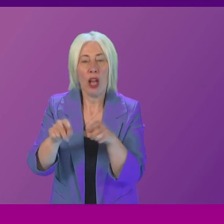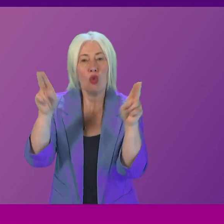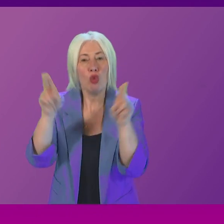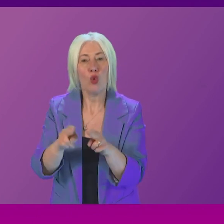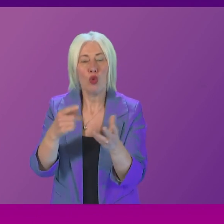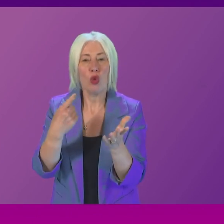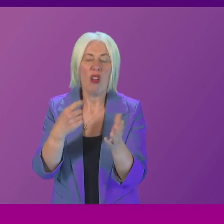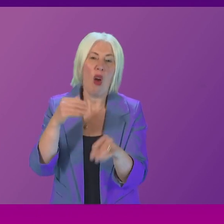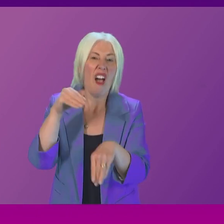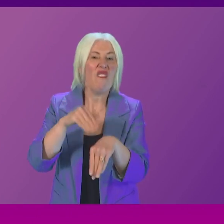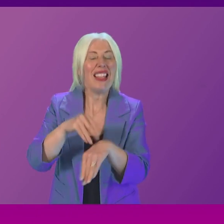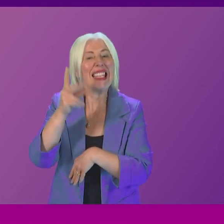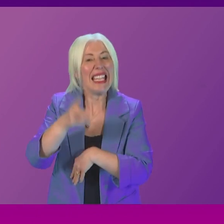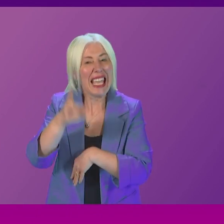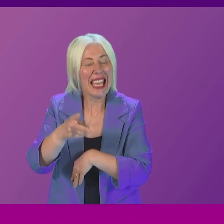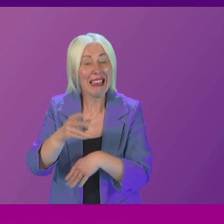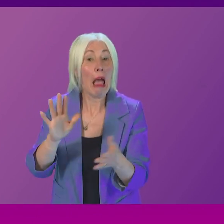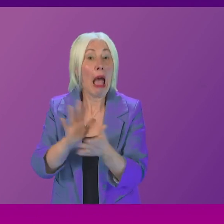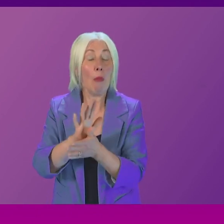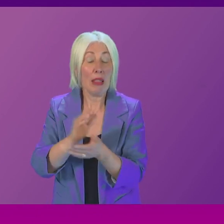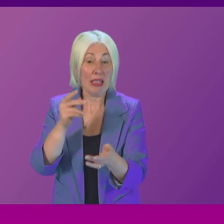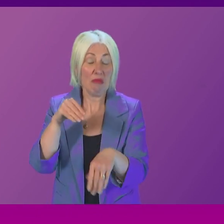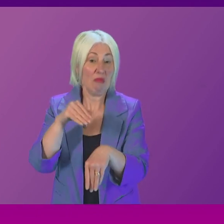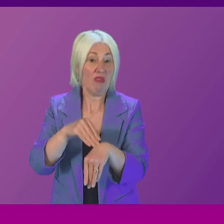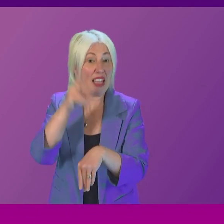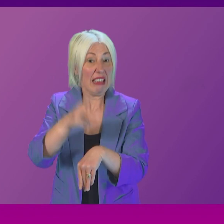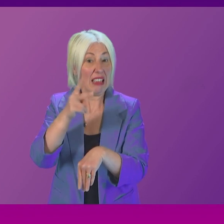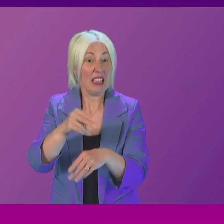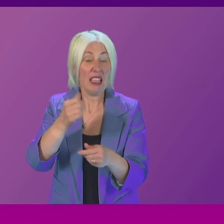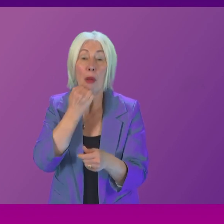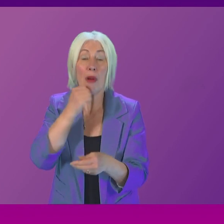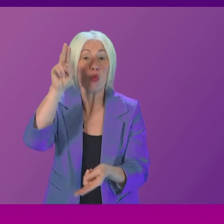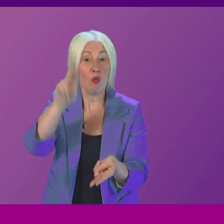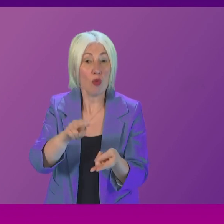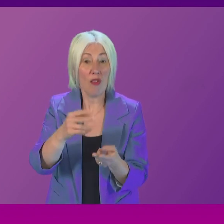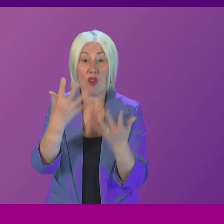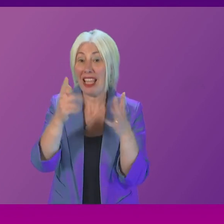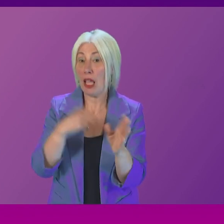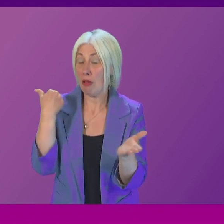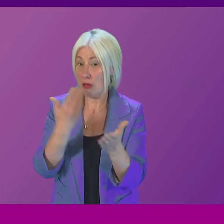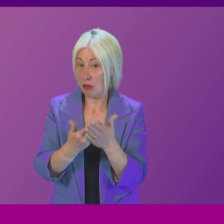I am pleased that reoffending levels have fallen over the past decade, which is helping to keep our communities safe.